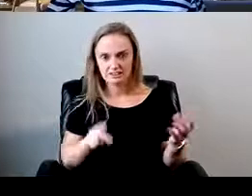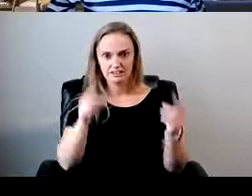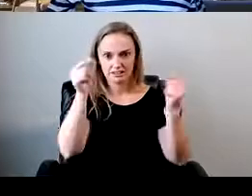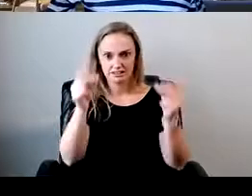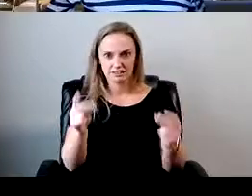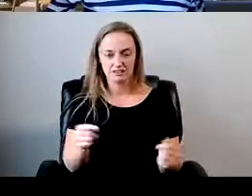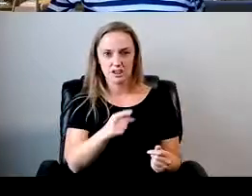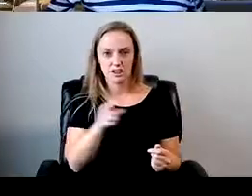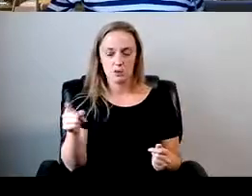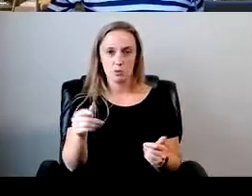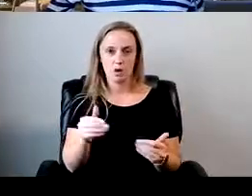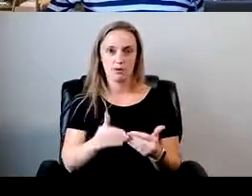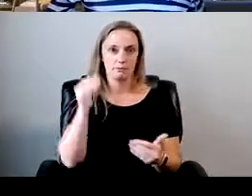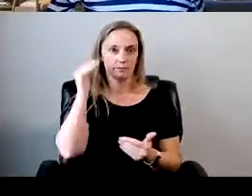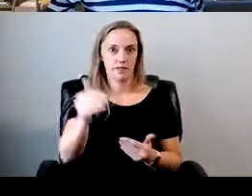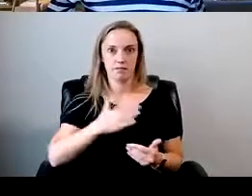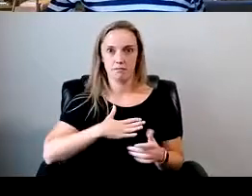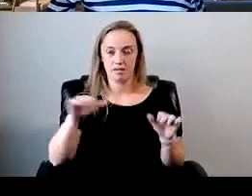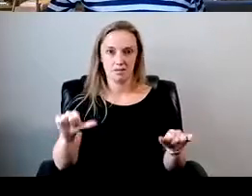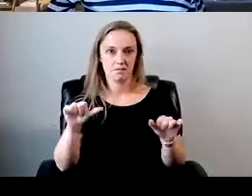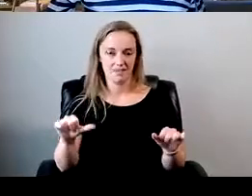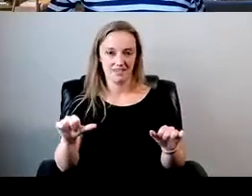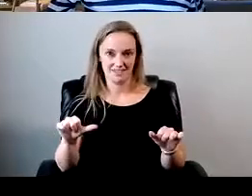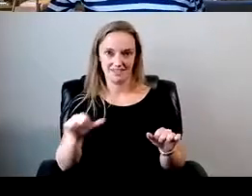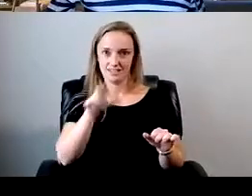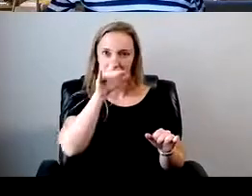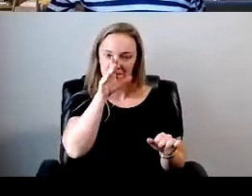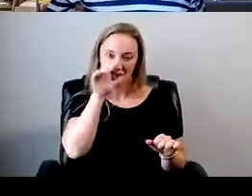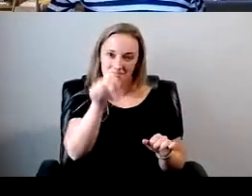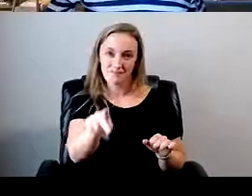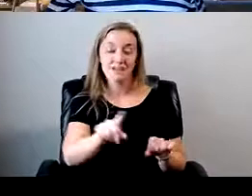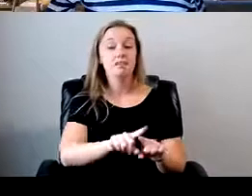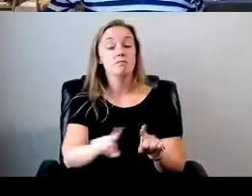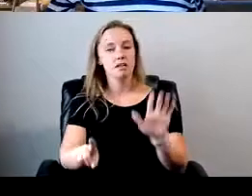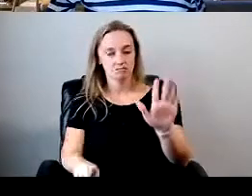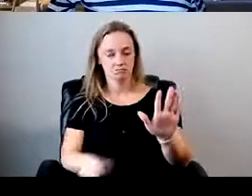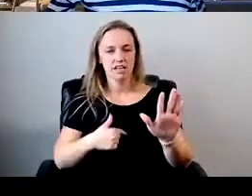You're way up passing my ability to spin it back out. But I feel like there's a pretty